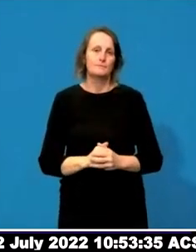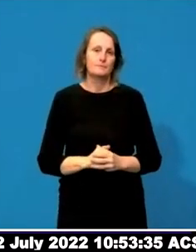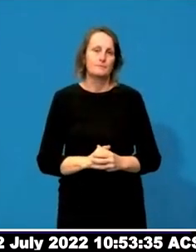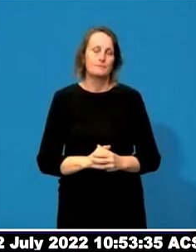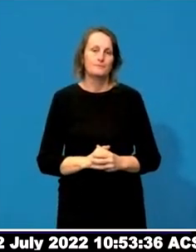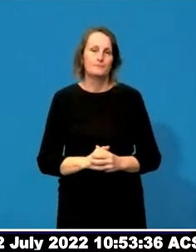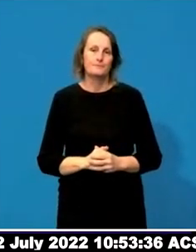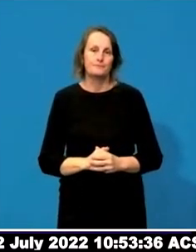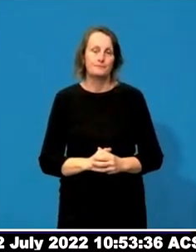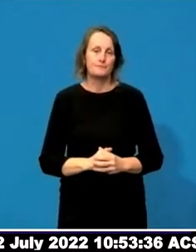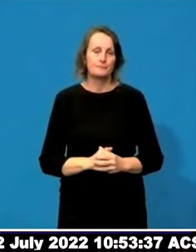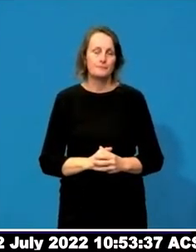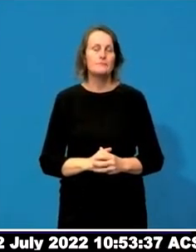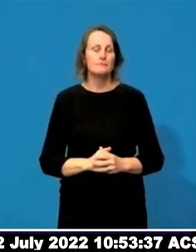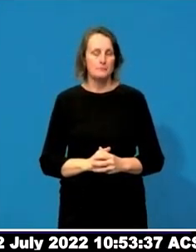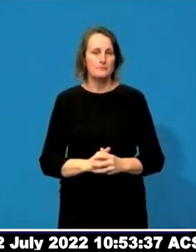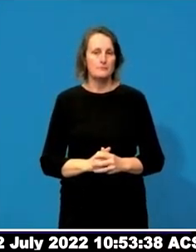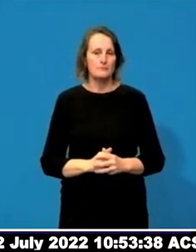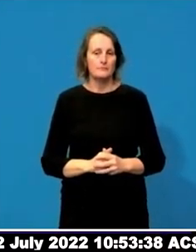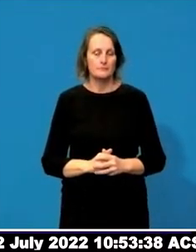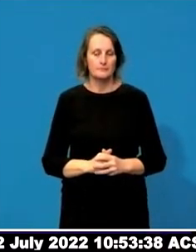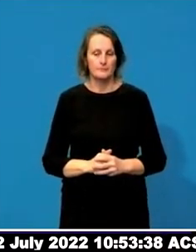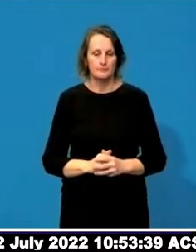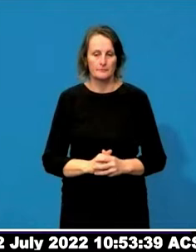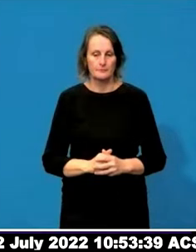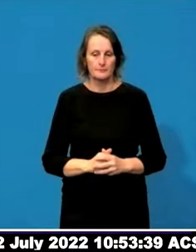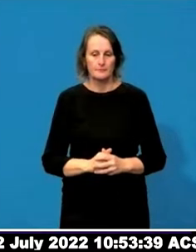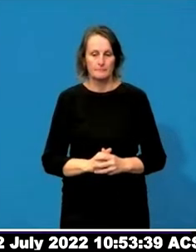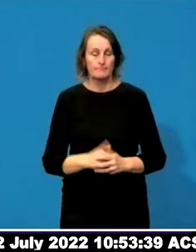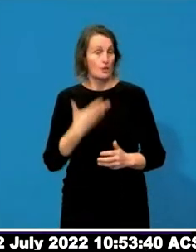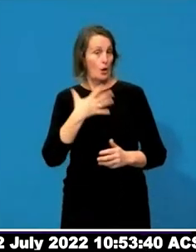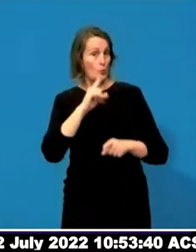I want to take you to some of the trends or issues